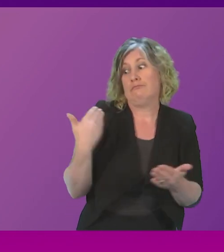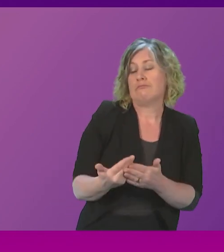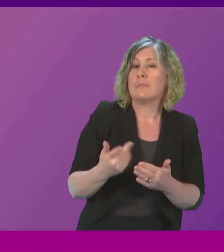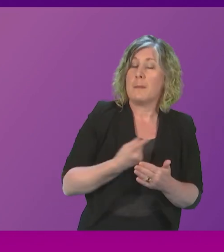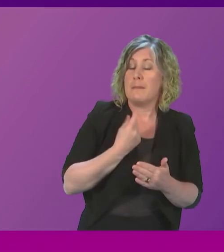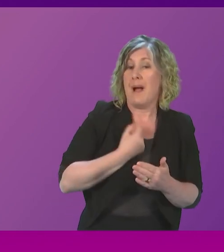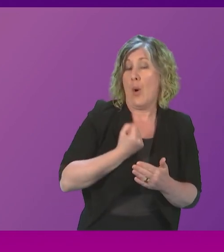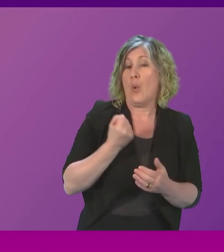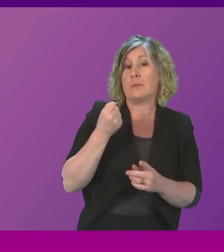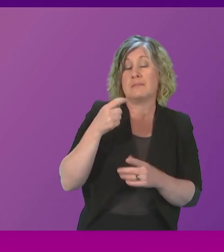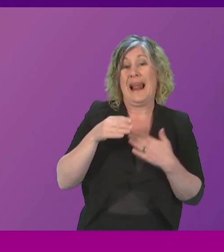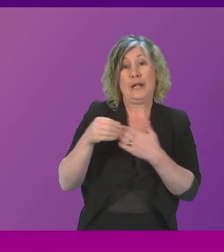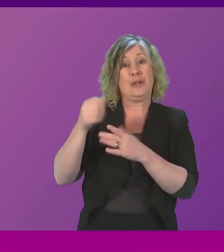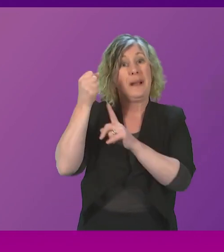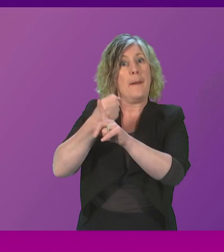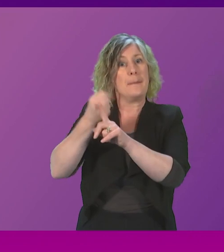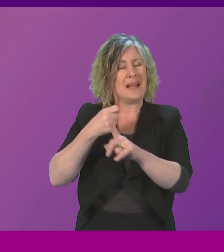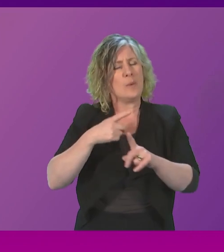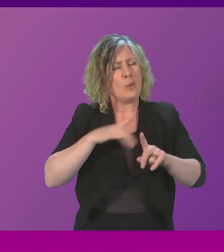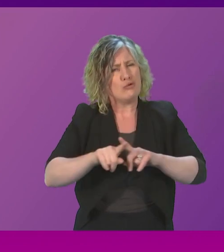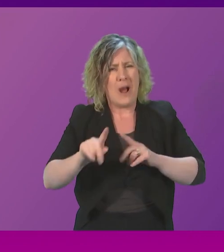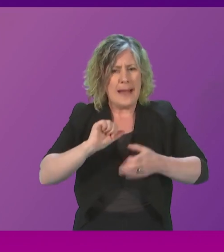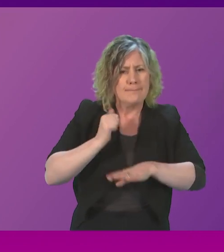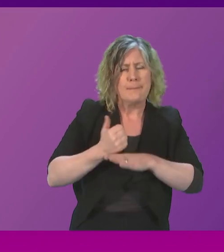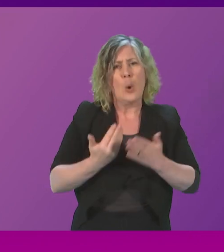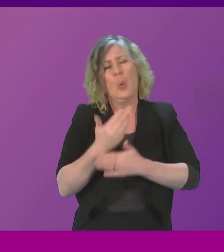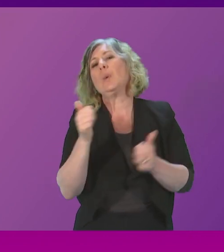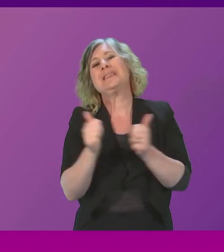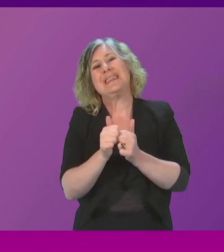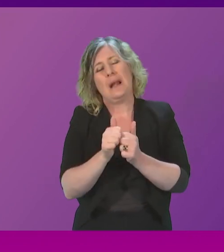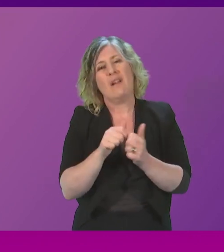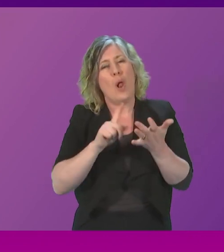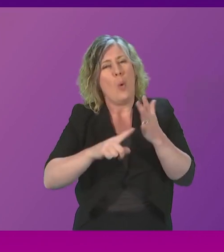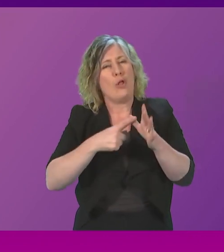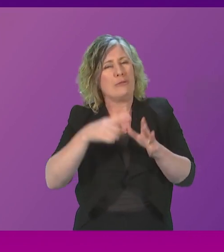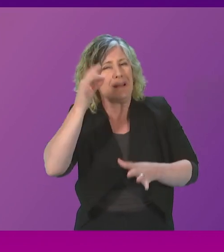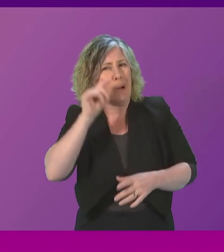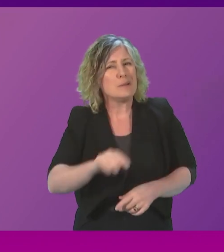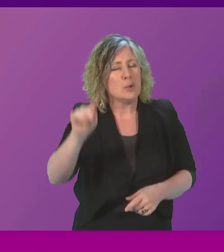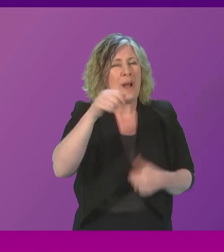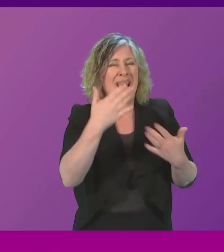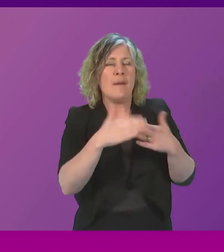local authorities to get them a new deal that will allow them more financial freedom and flexibility.